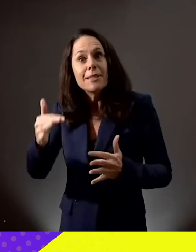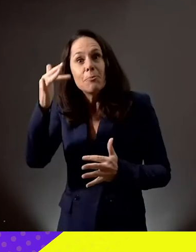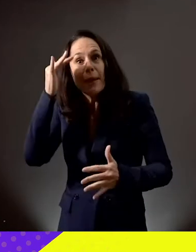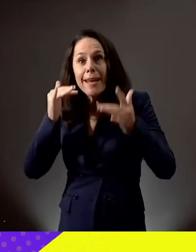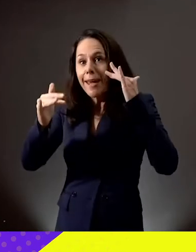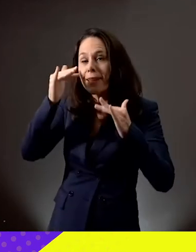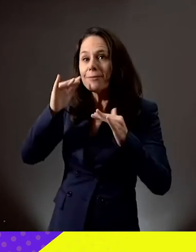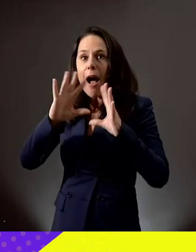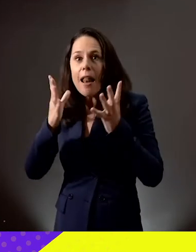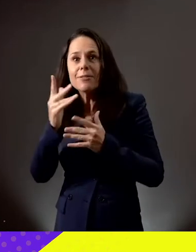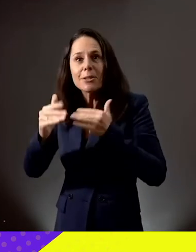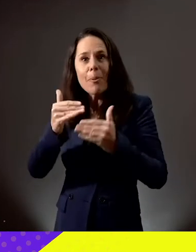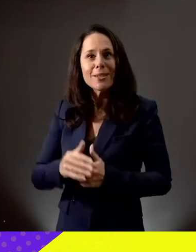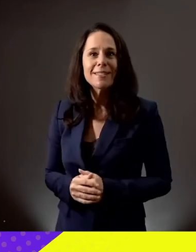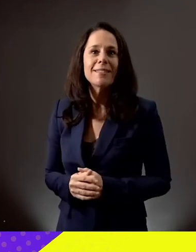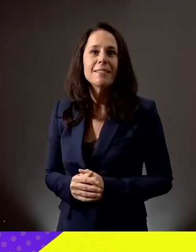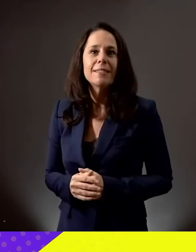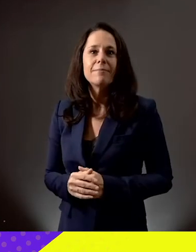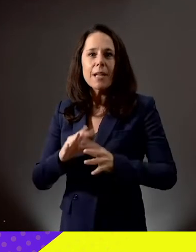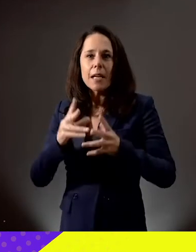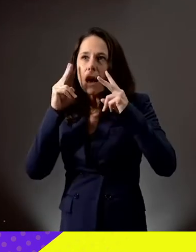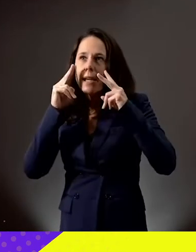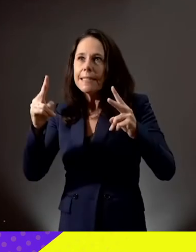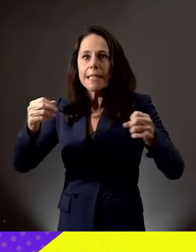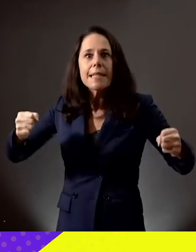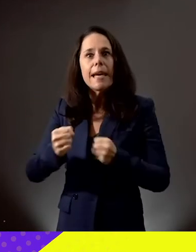And use the insights you gain today in the rest of the year.